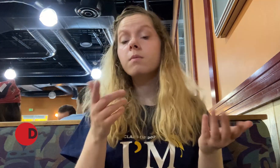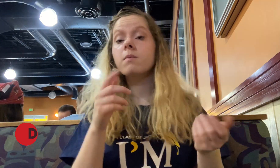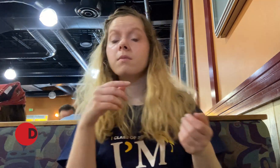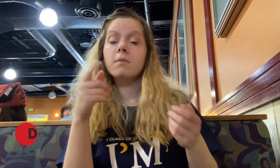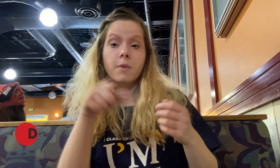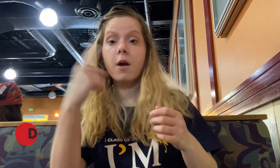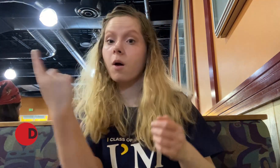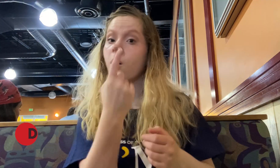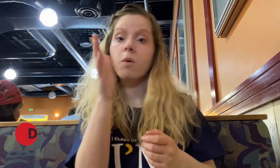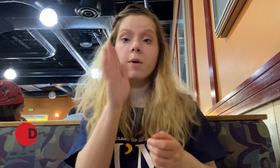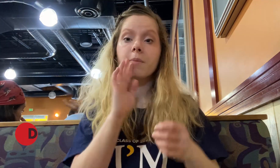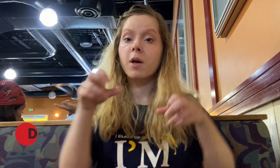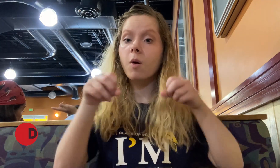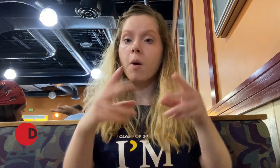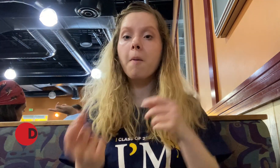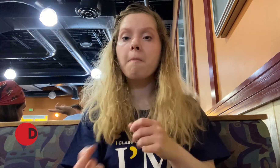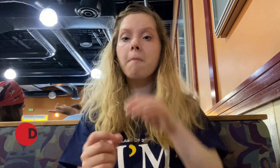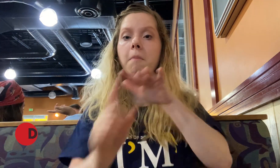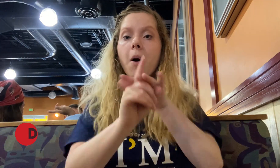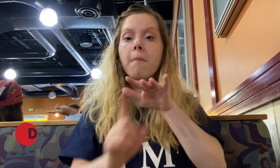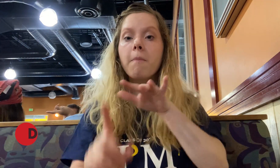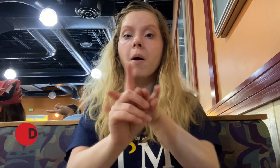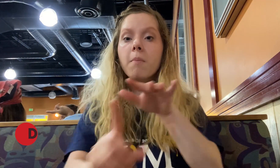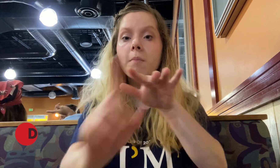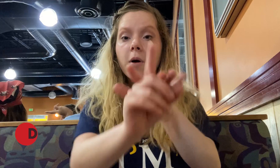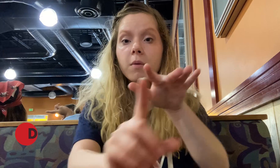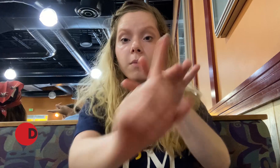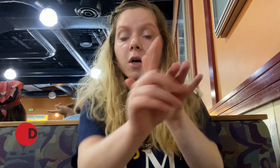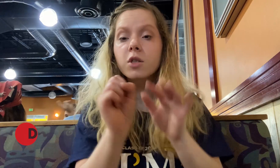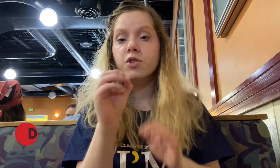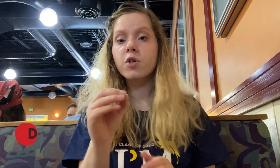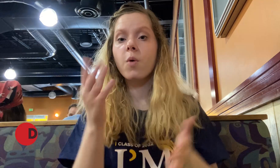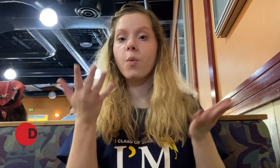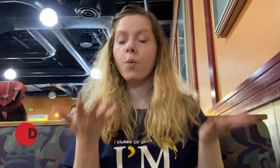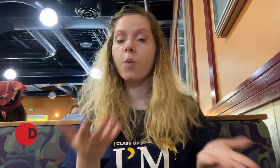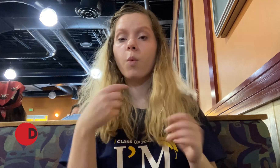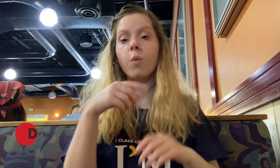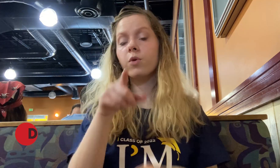Or there might be opportunities popping up ahead of me